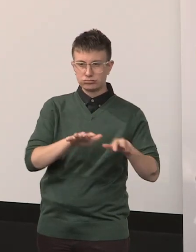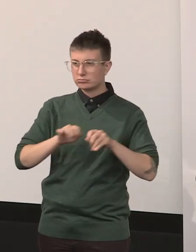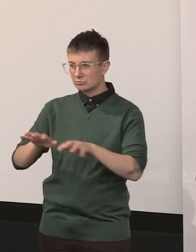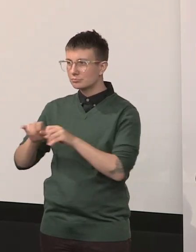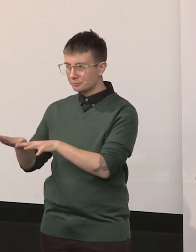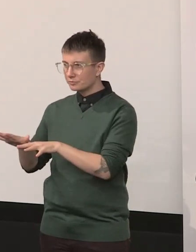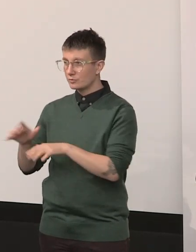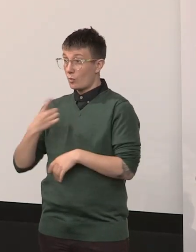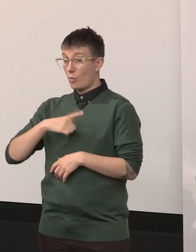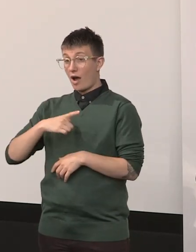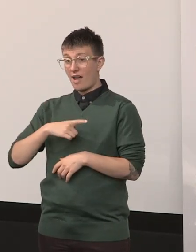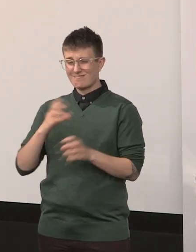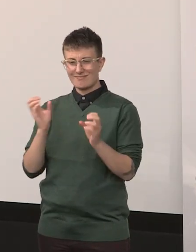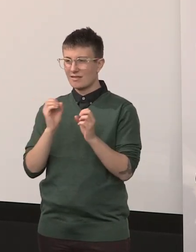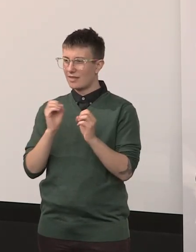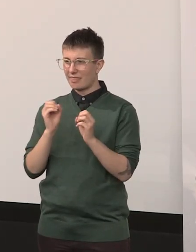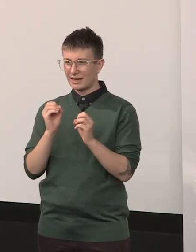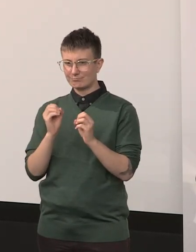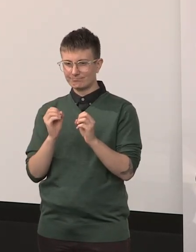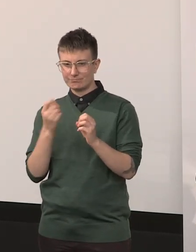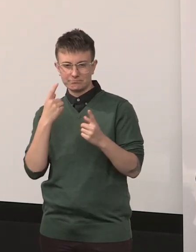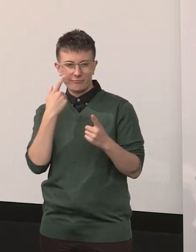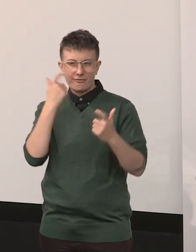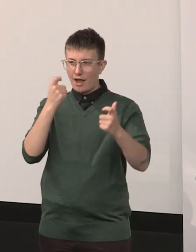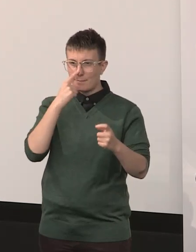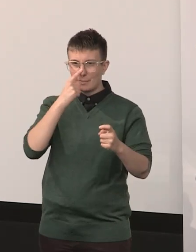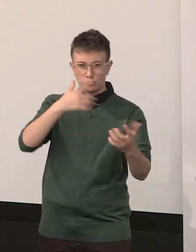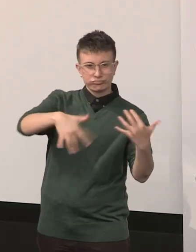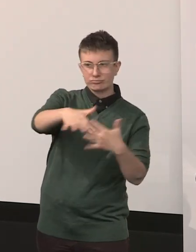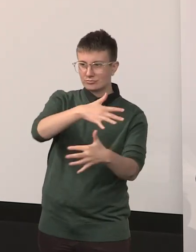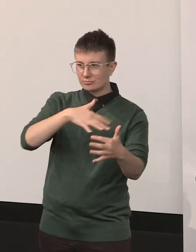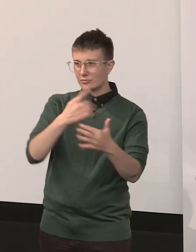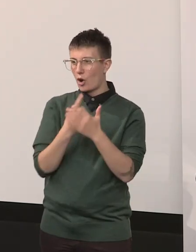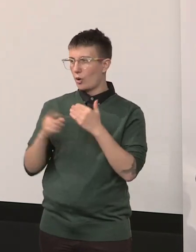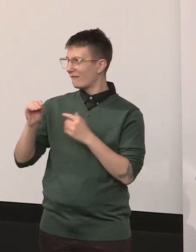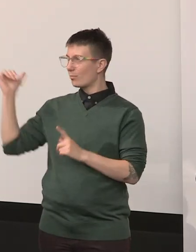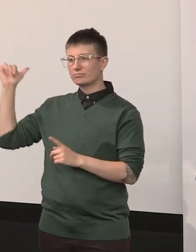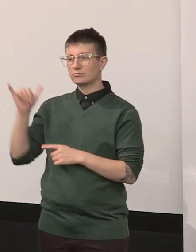I'm not concerned about community clusters, because we've had a long period of not detecting